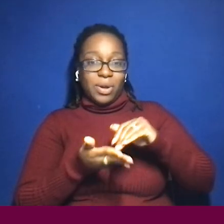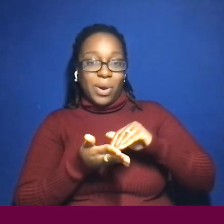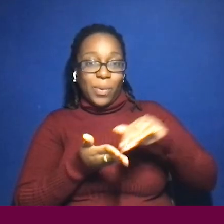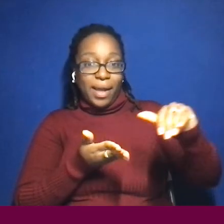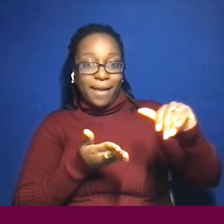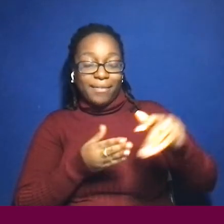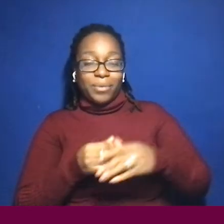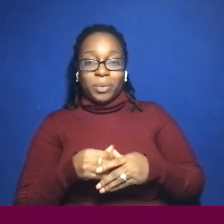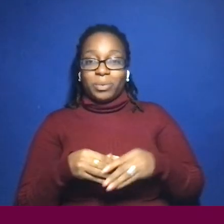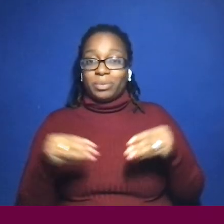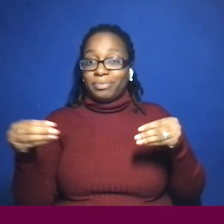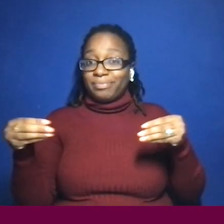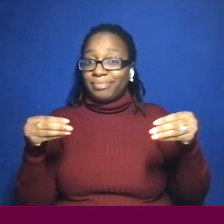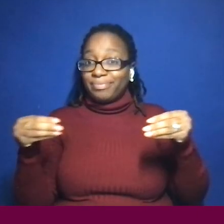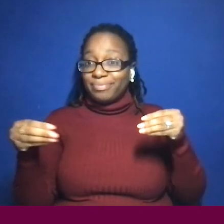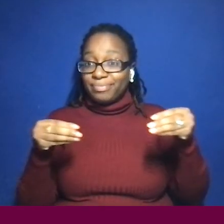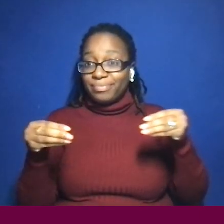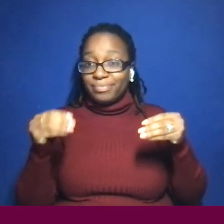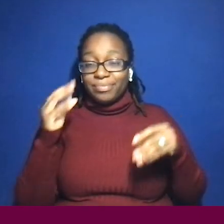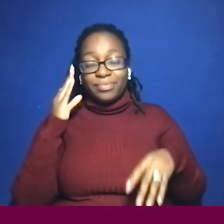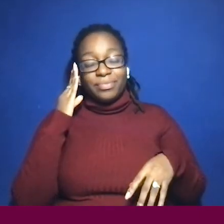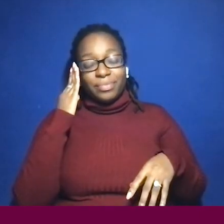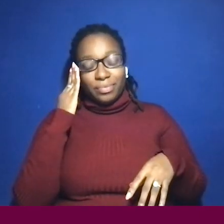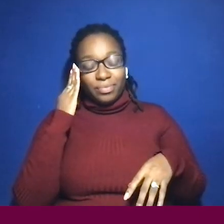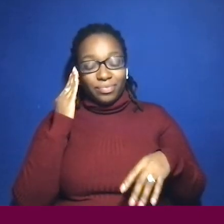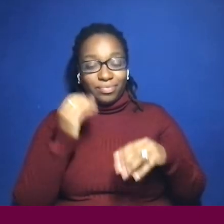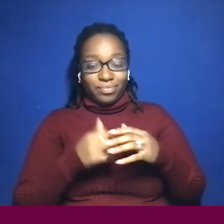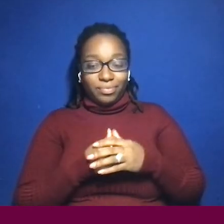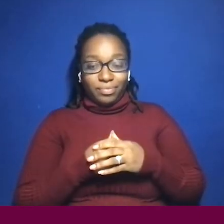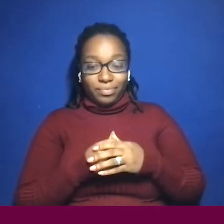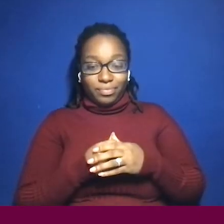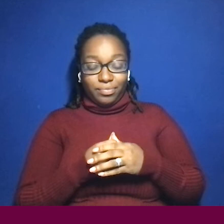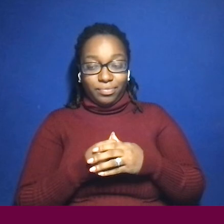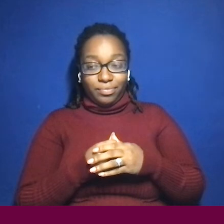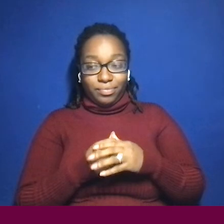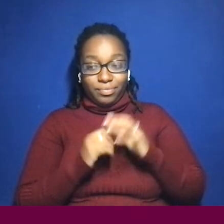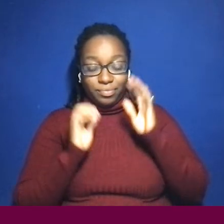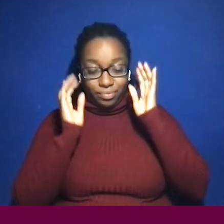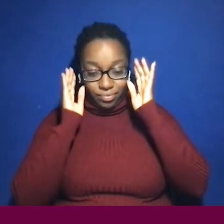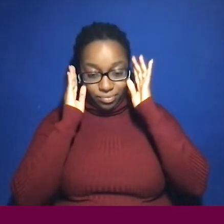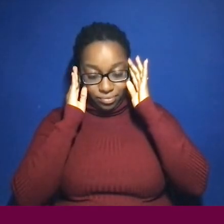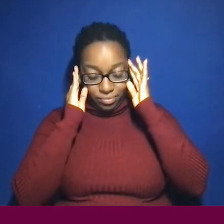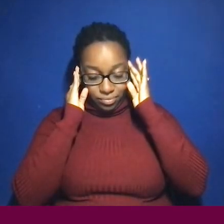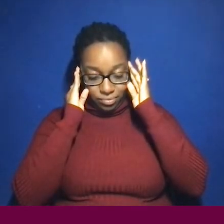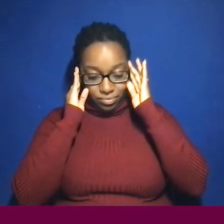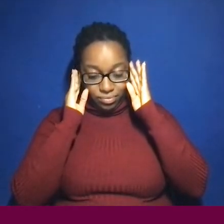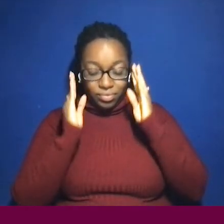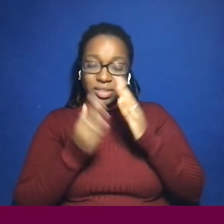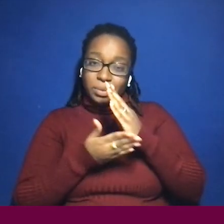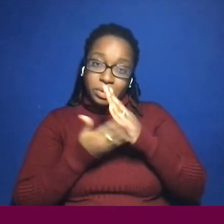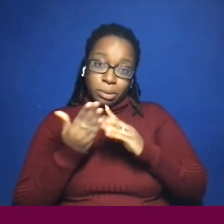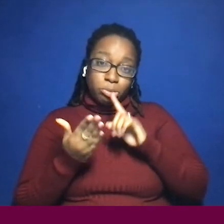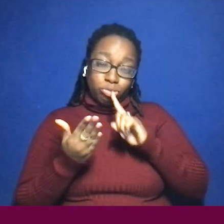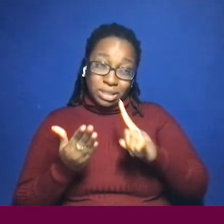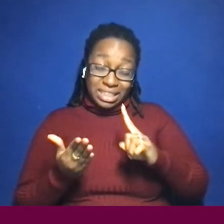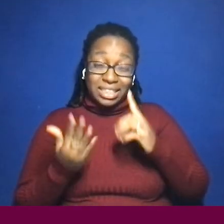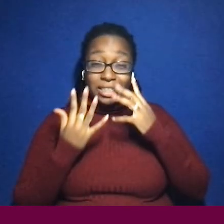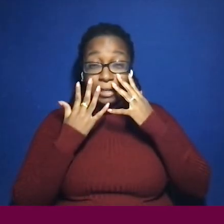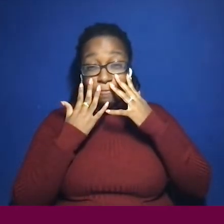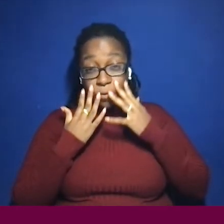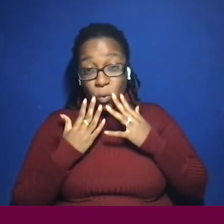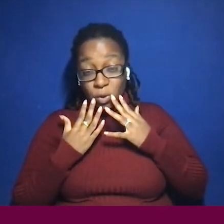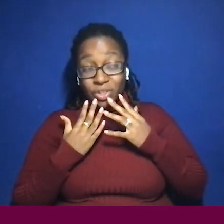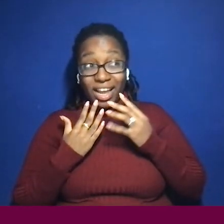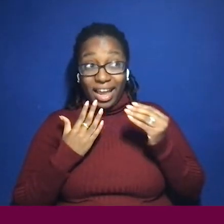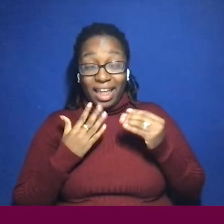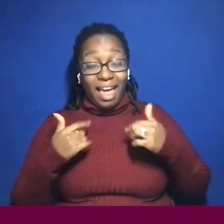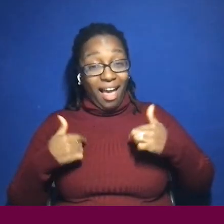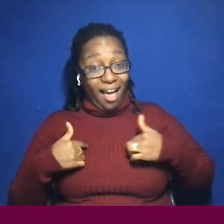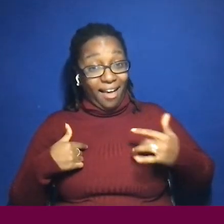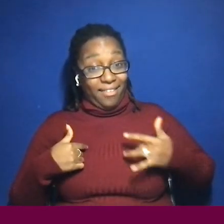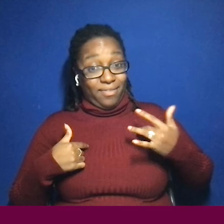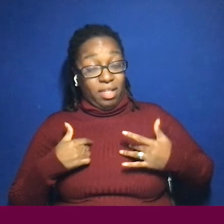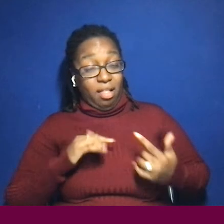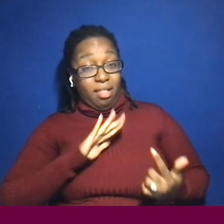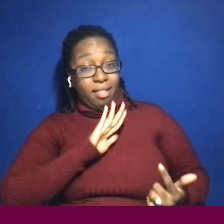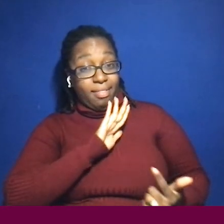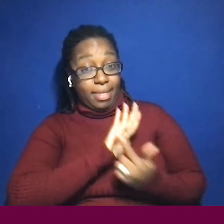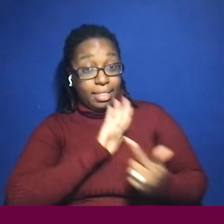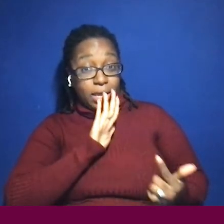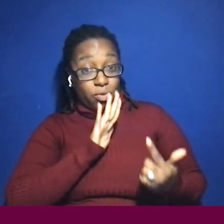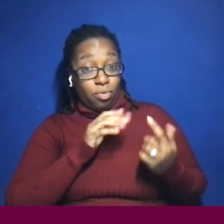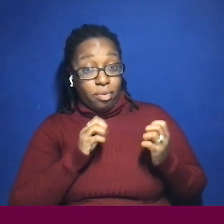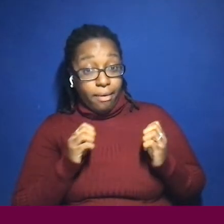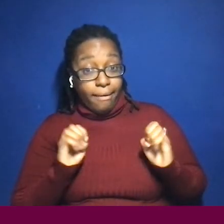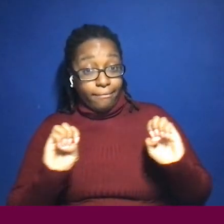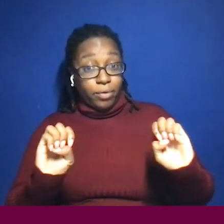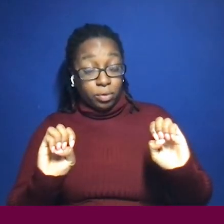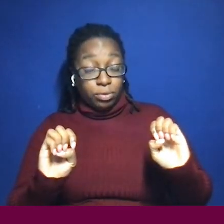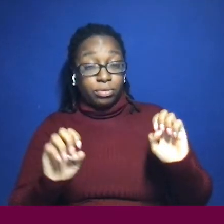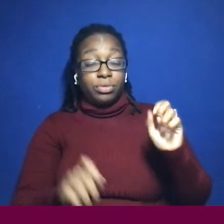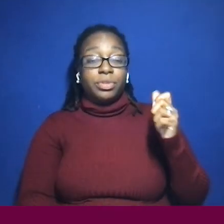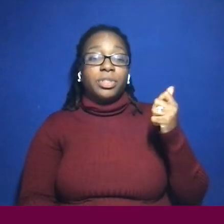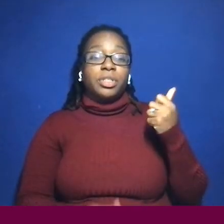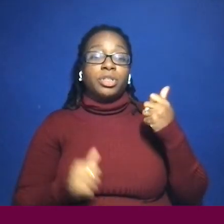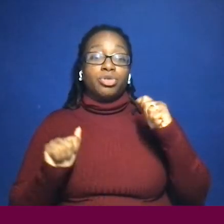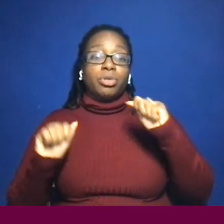flexibilities, there were some really unfortunate, and I would argue illegal efforts to move people